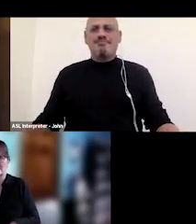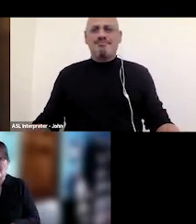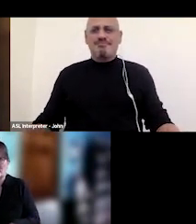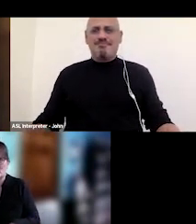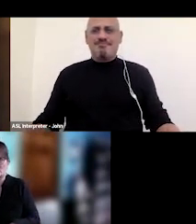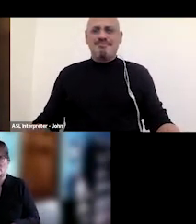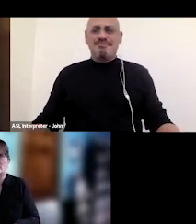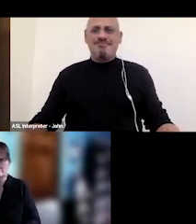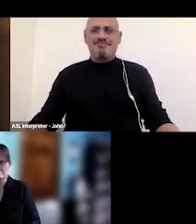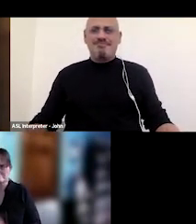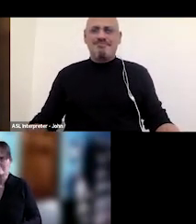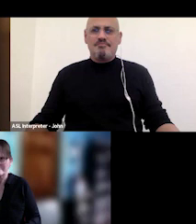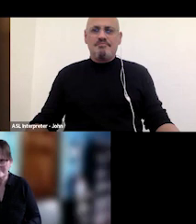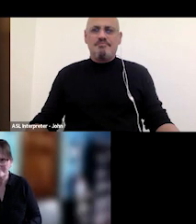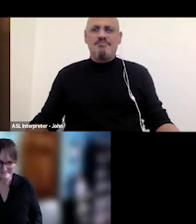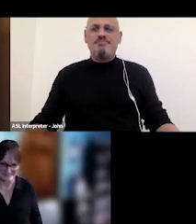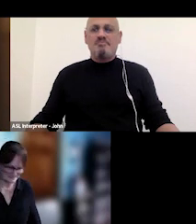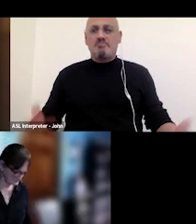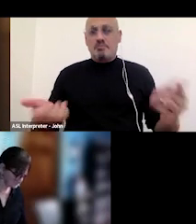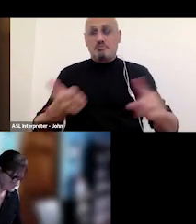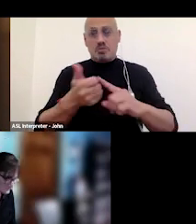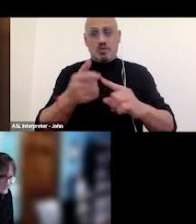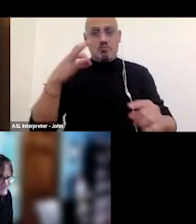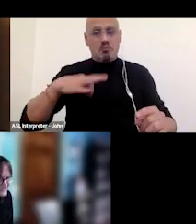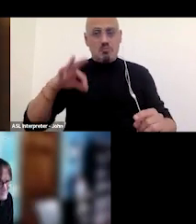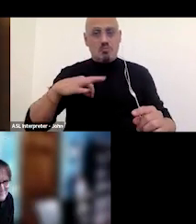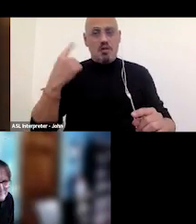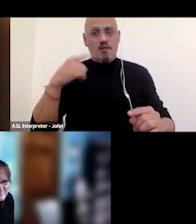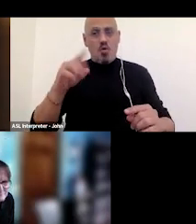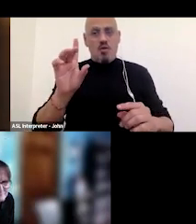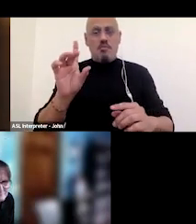you may be eligible for benefits on the work history